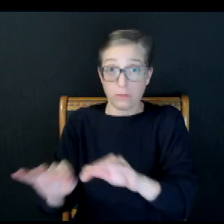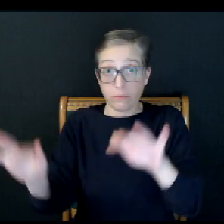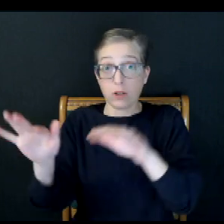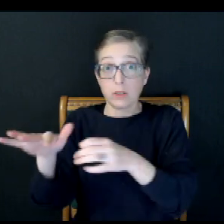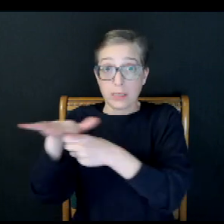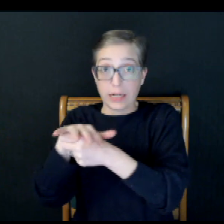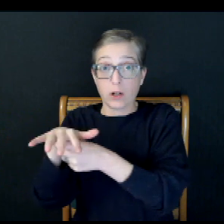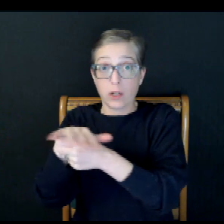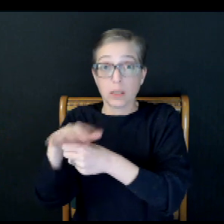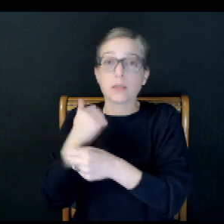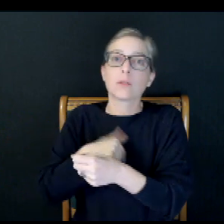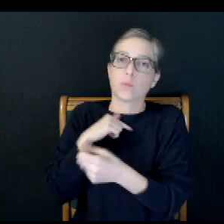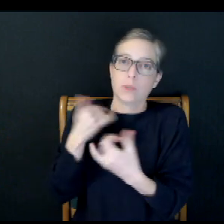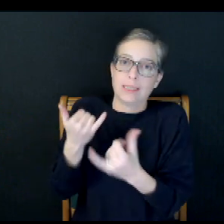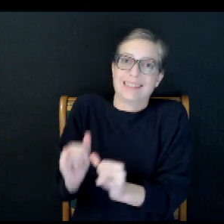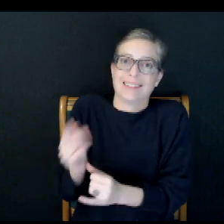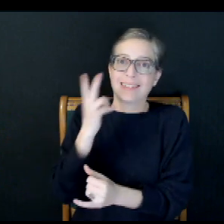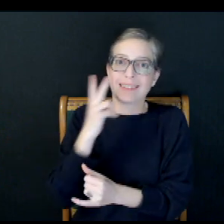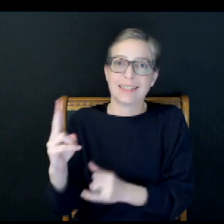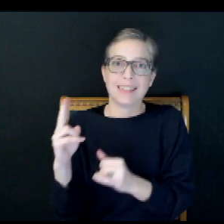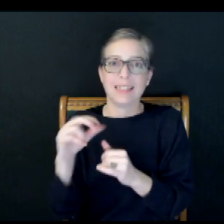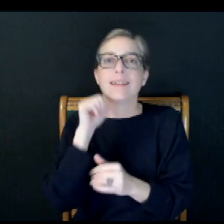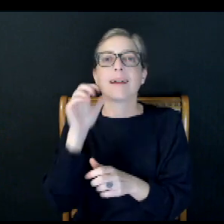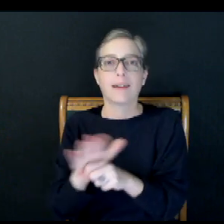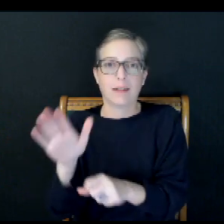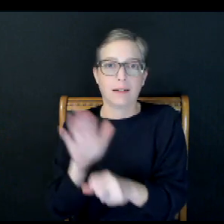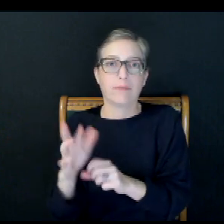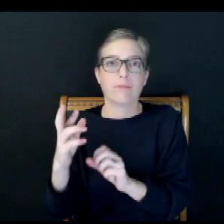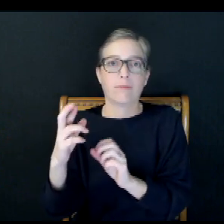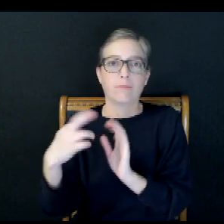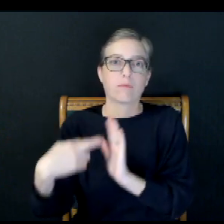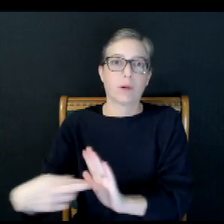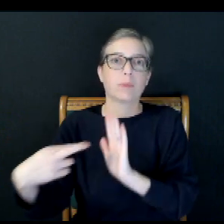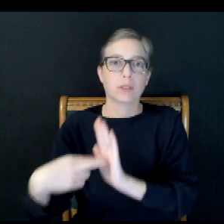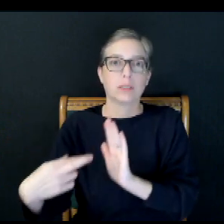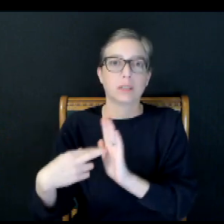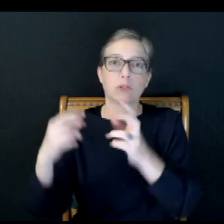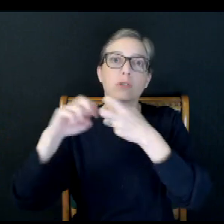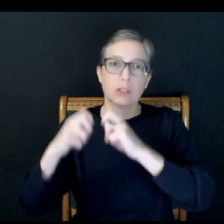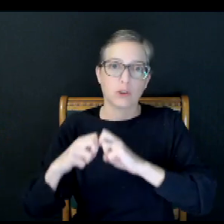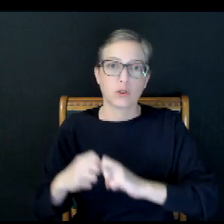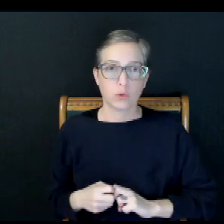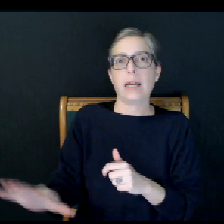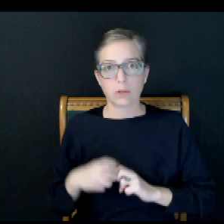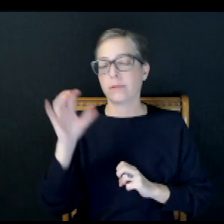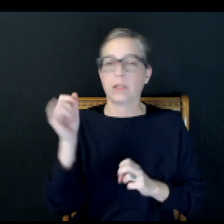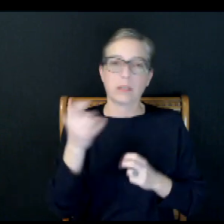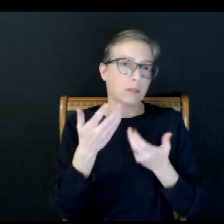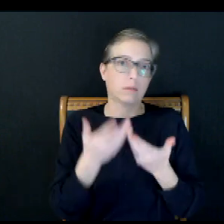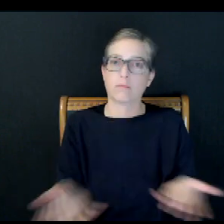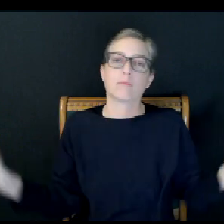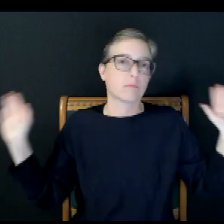we were still seeing under representation issues and that is a problem that is just across the board for our state.